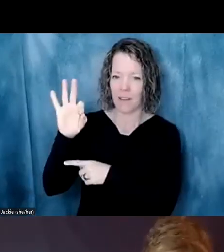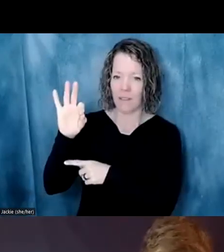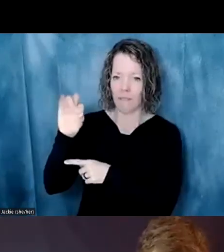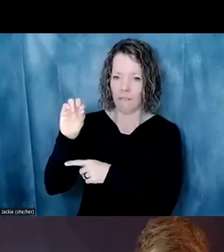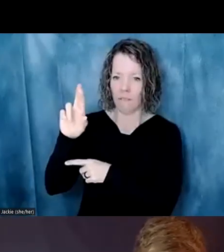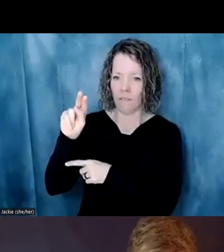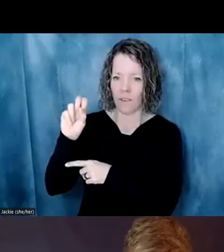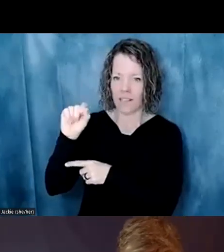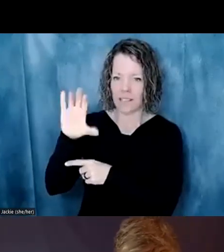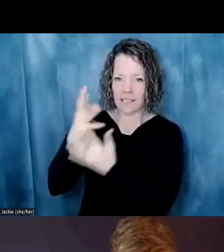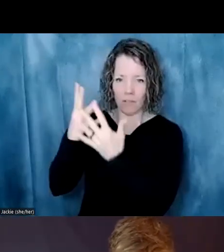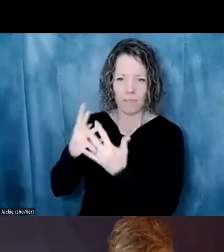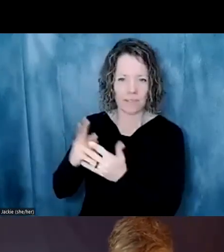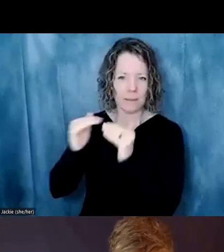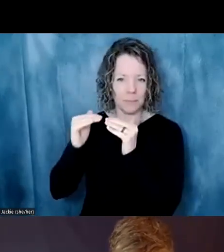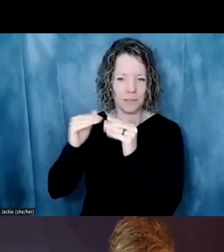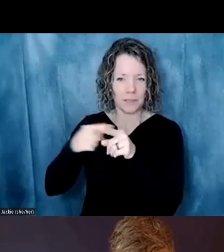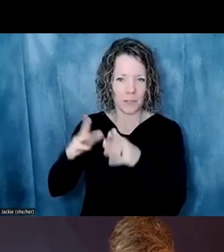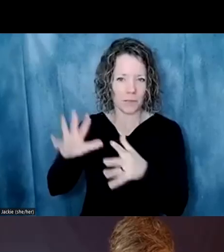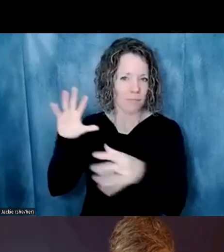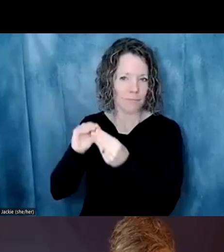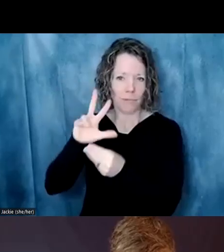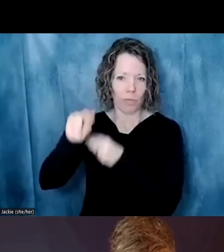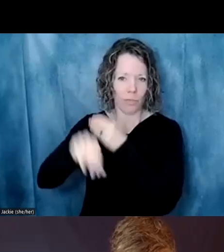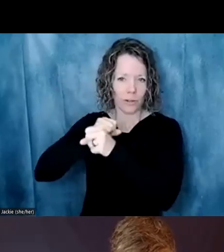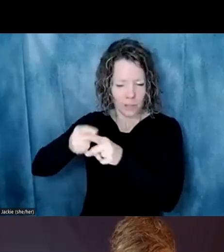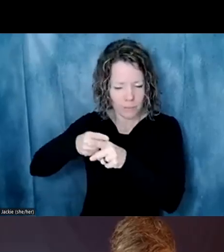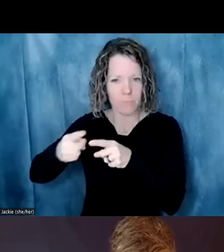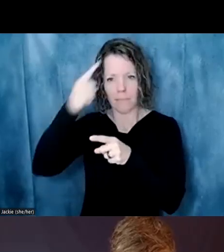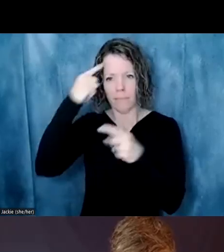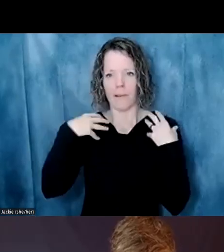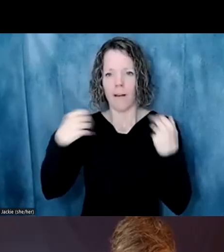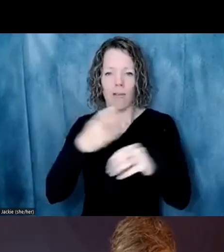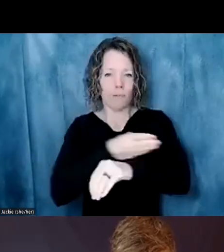with a 30-year history of experience in the mental health and recovery community.